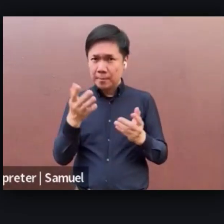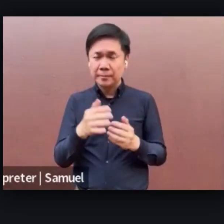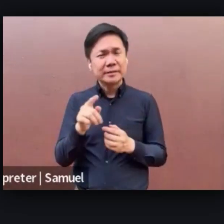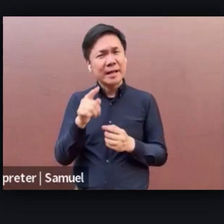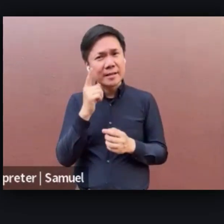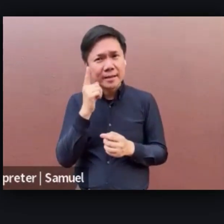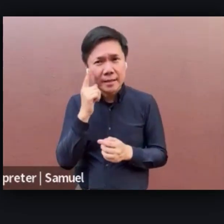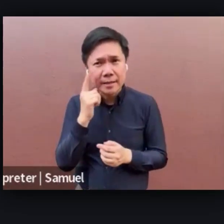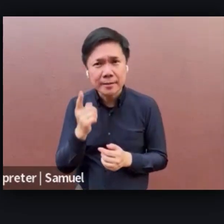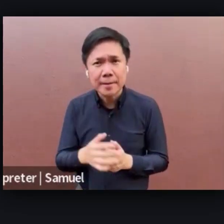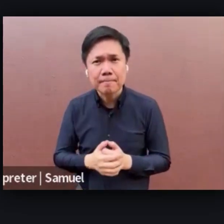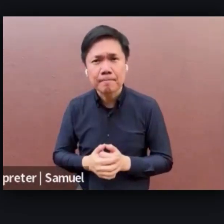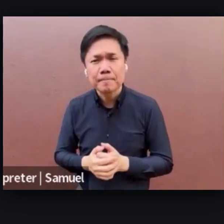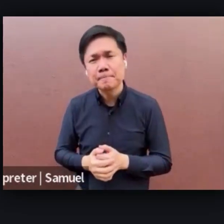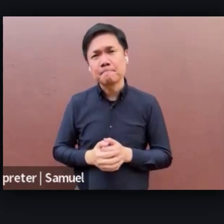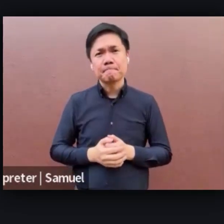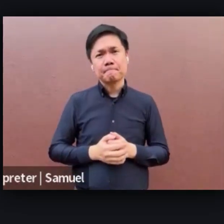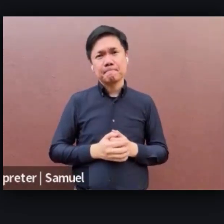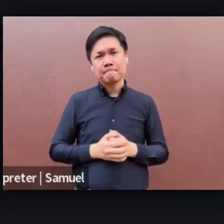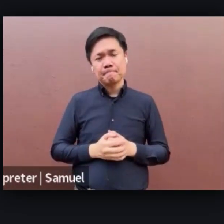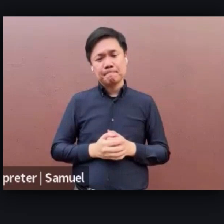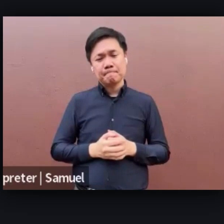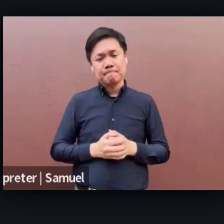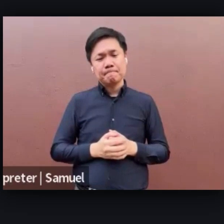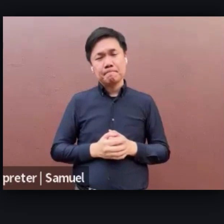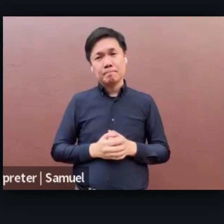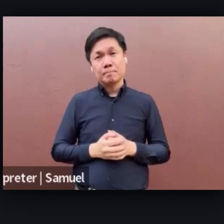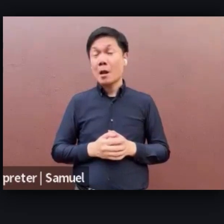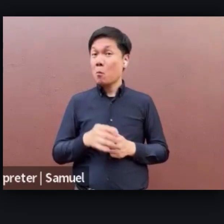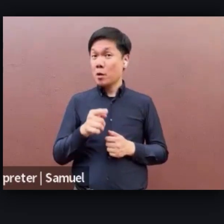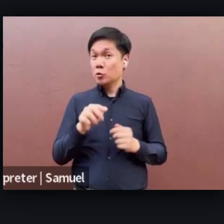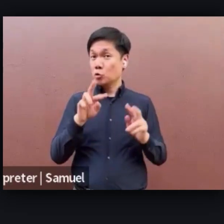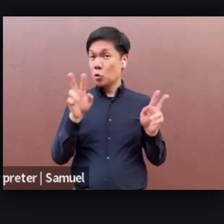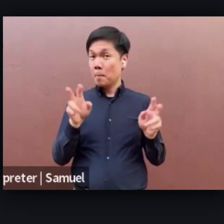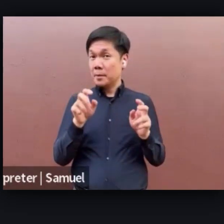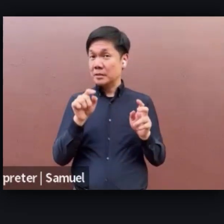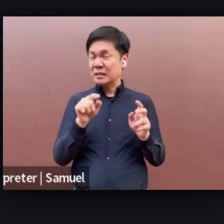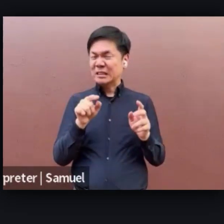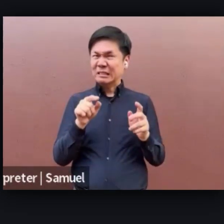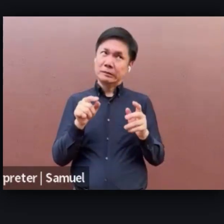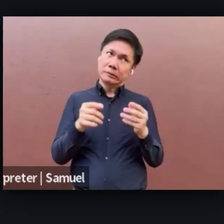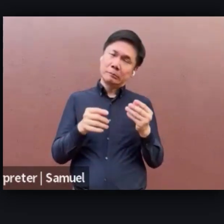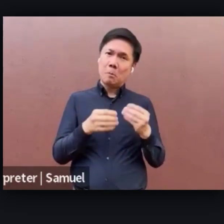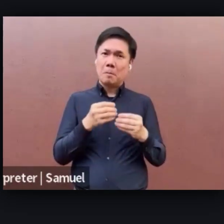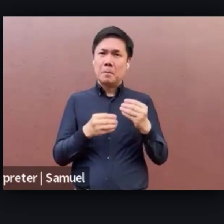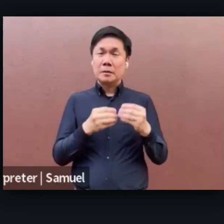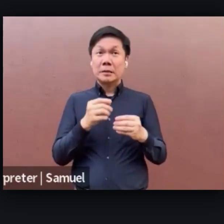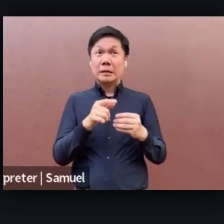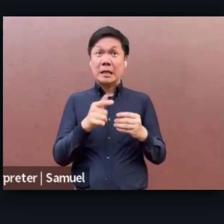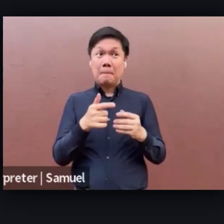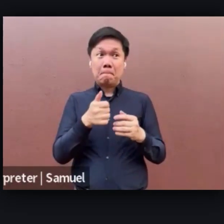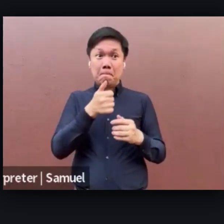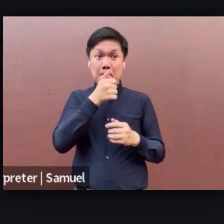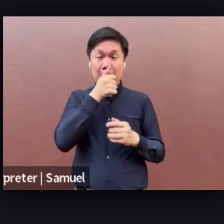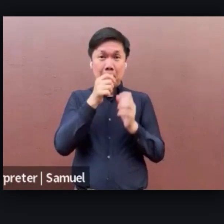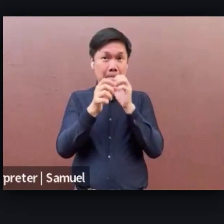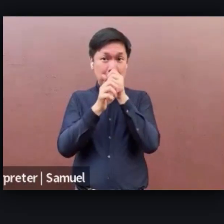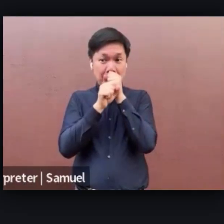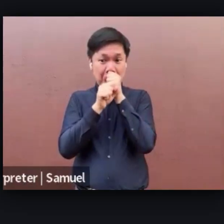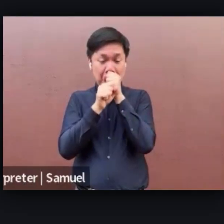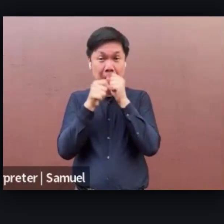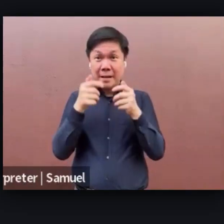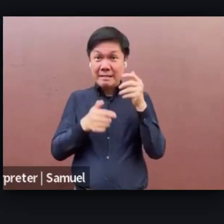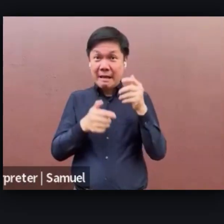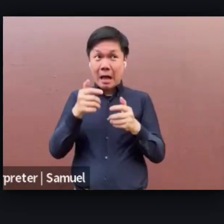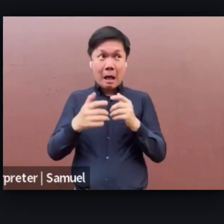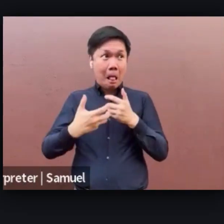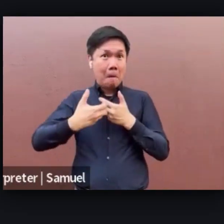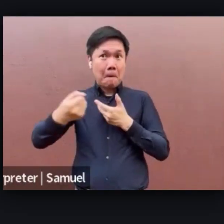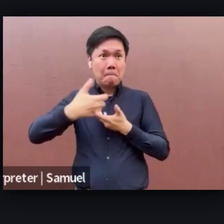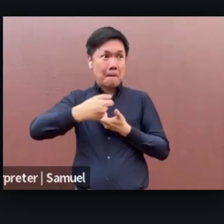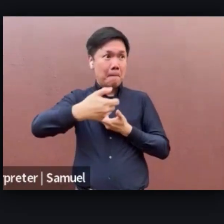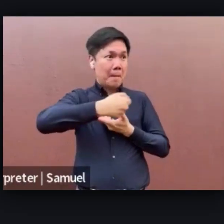a concern in my mind regarding to the issue of privacy in terms of data that is being collected